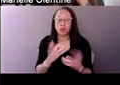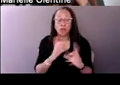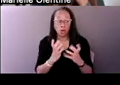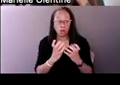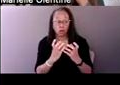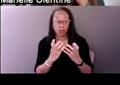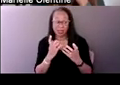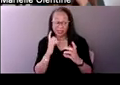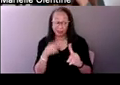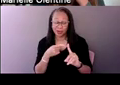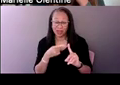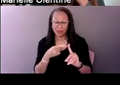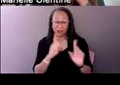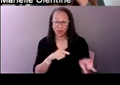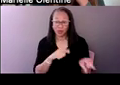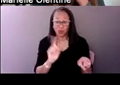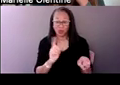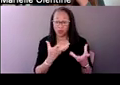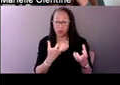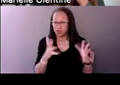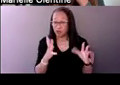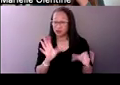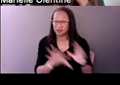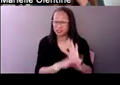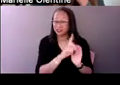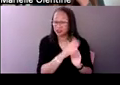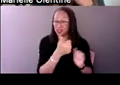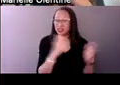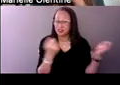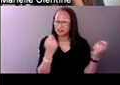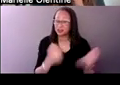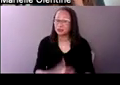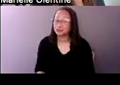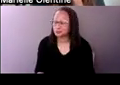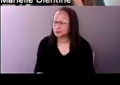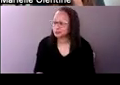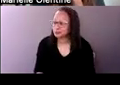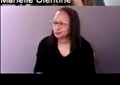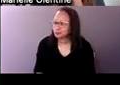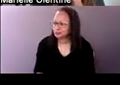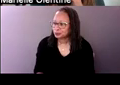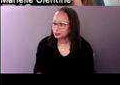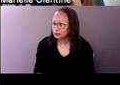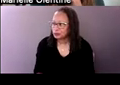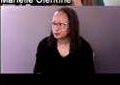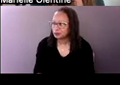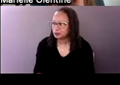respond to the first festival. You can't hold them out forever. So what you can do is you can tell them when did do